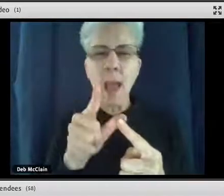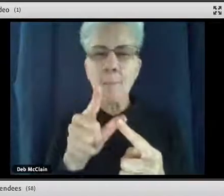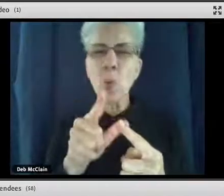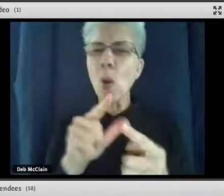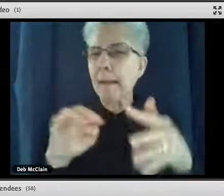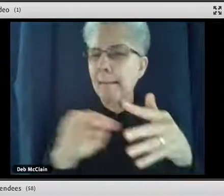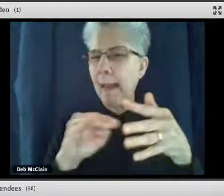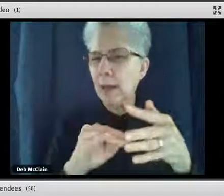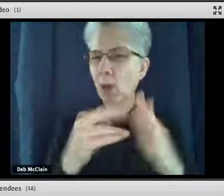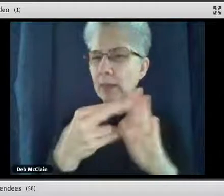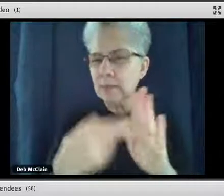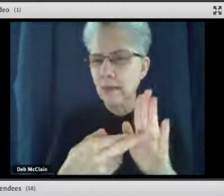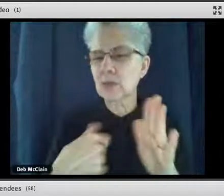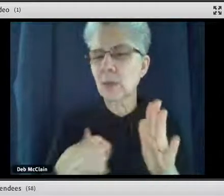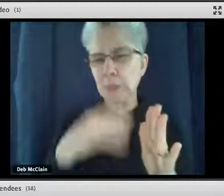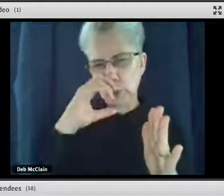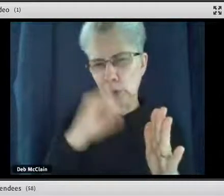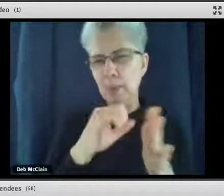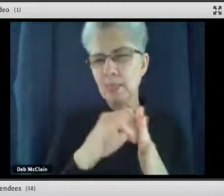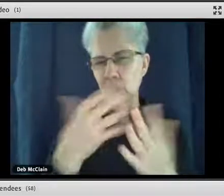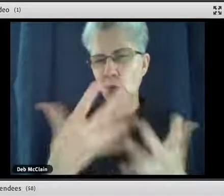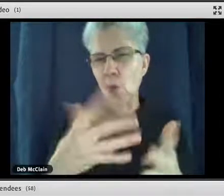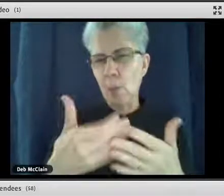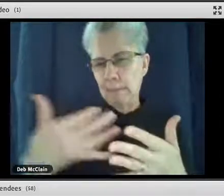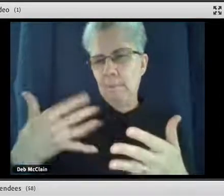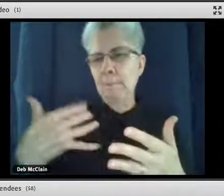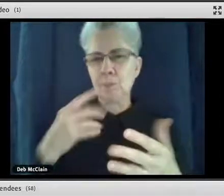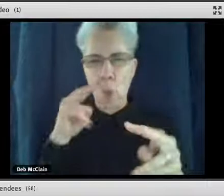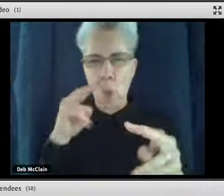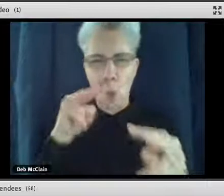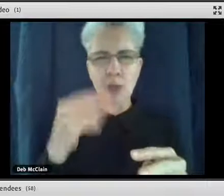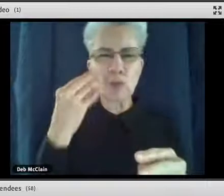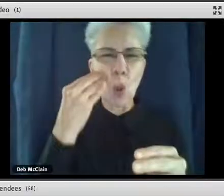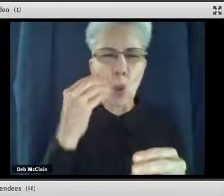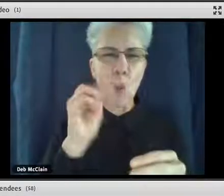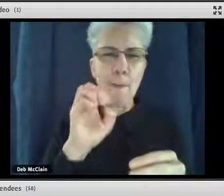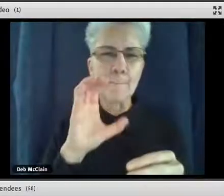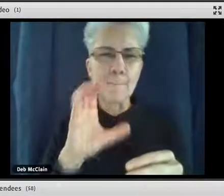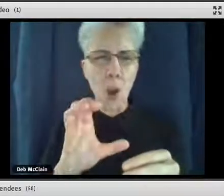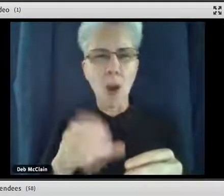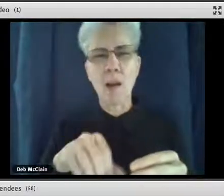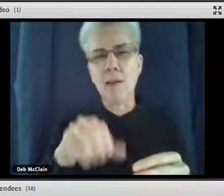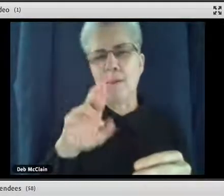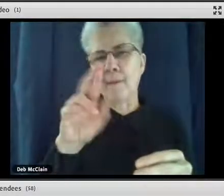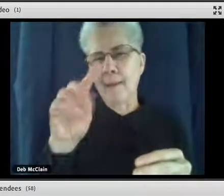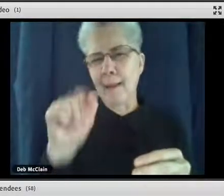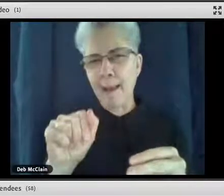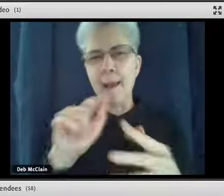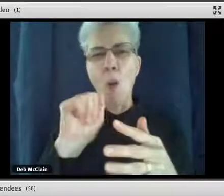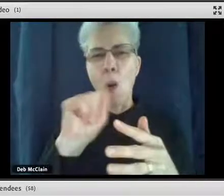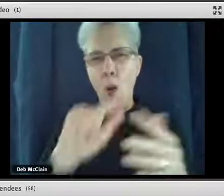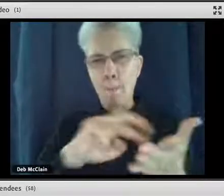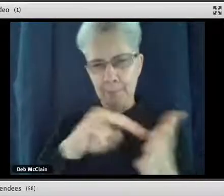So I'm just making the assumption that you at least know what a MARC record is and know what RDA is, et cetera.